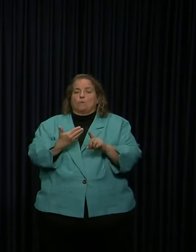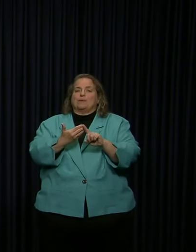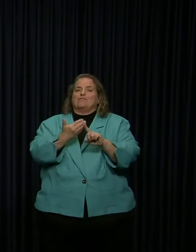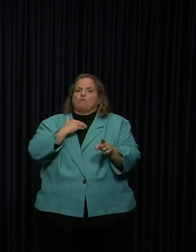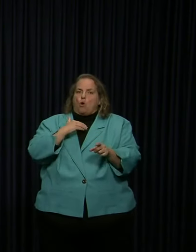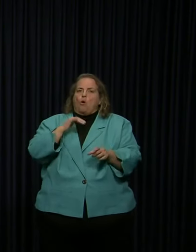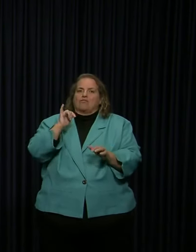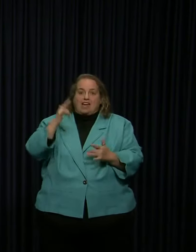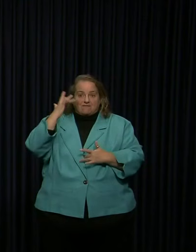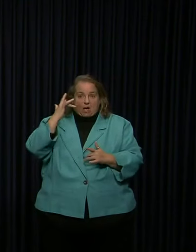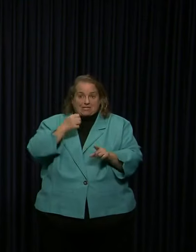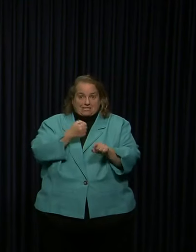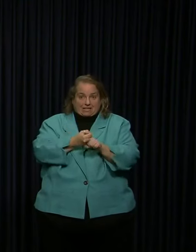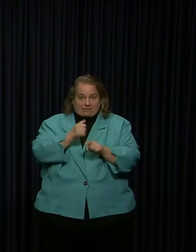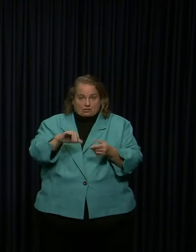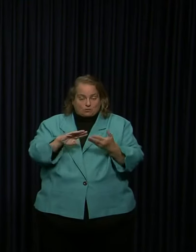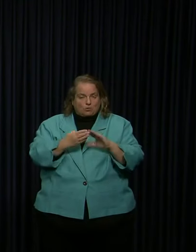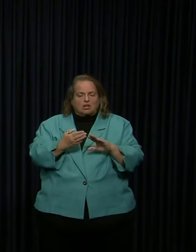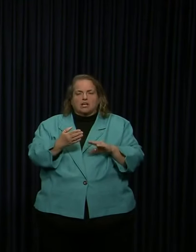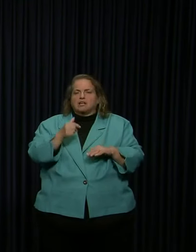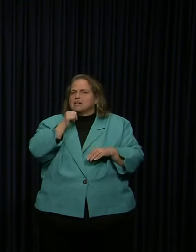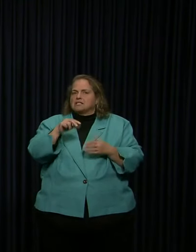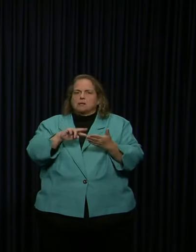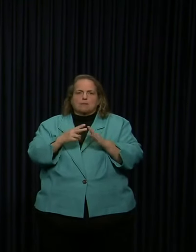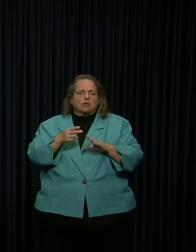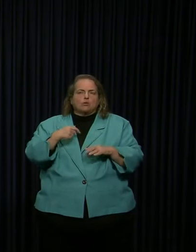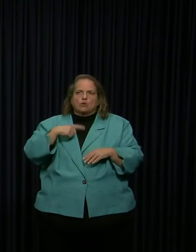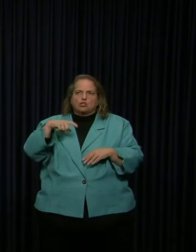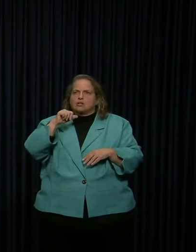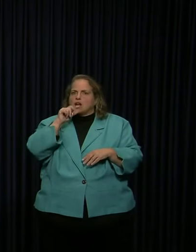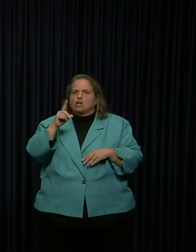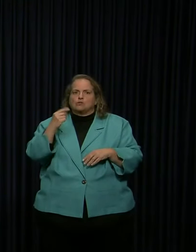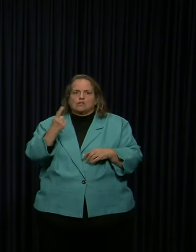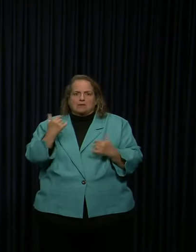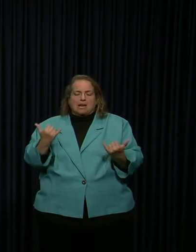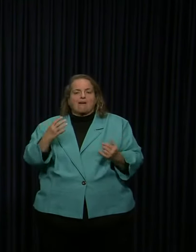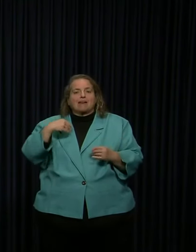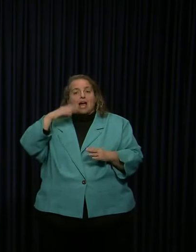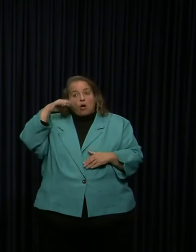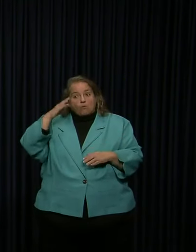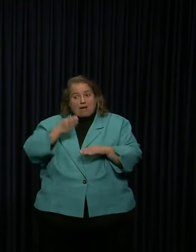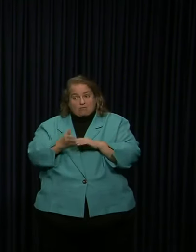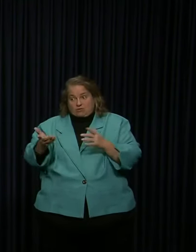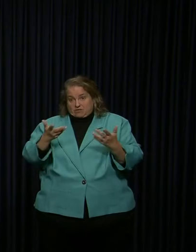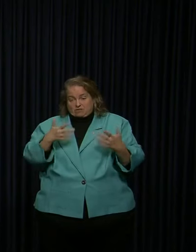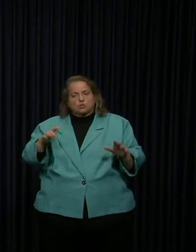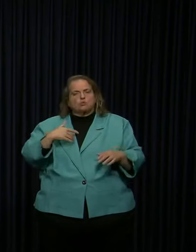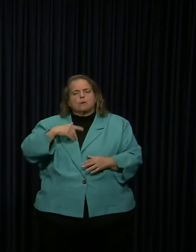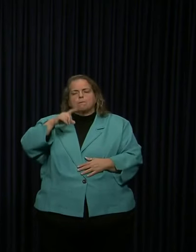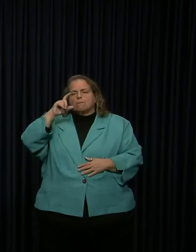TALKING ABOUT MONTHS AND NOT YEARS. I NEED YOU TO STAY STRONG. I NEED TO YOU STAY RESILIENT